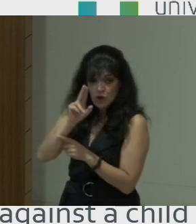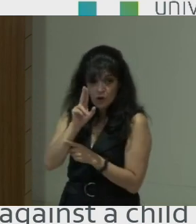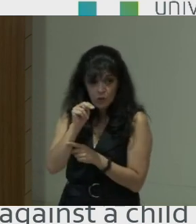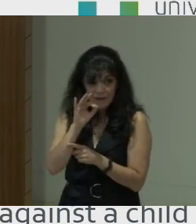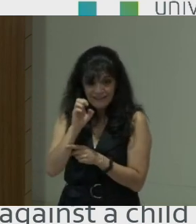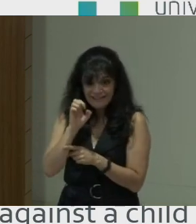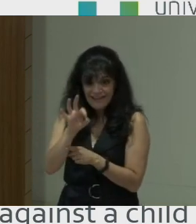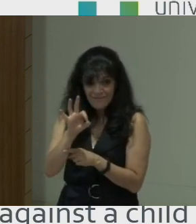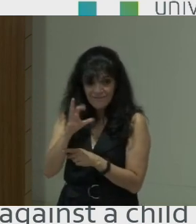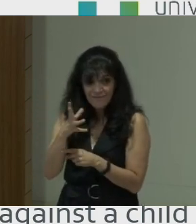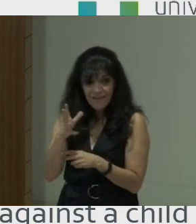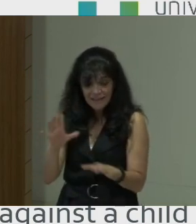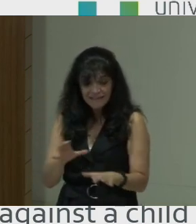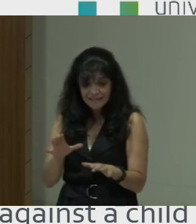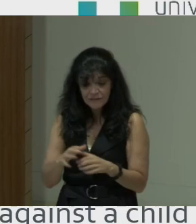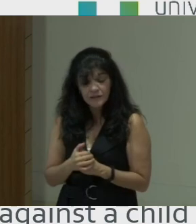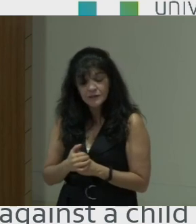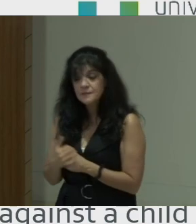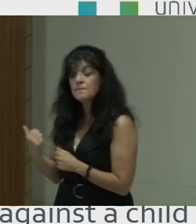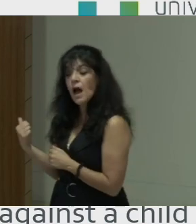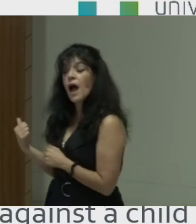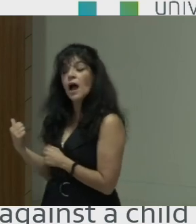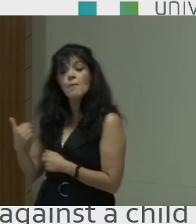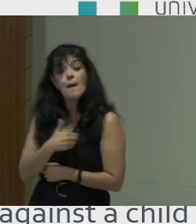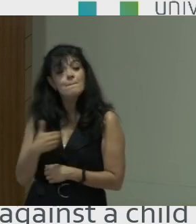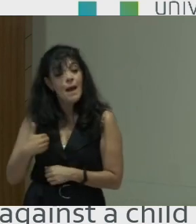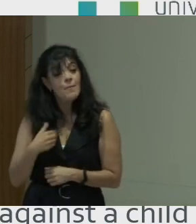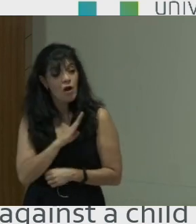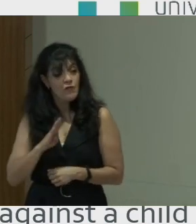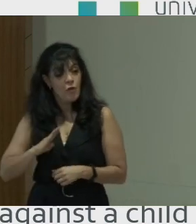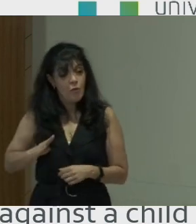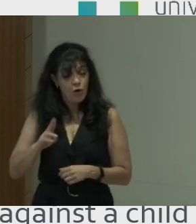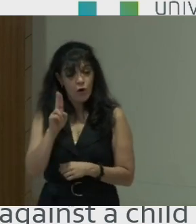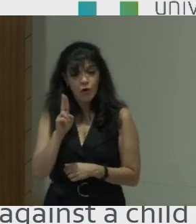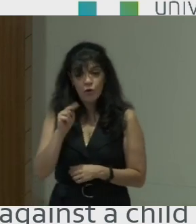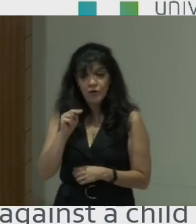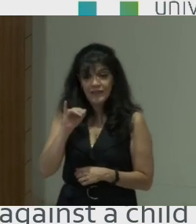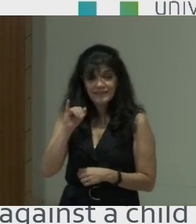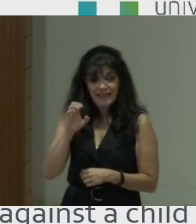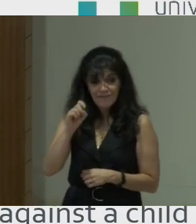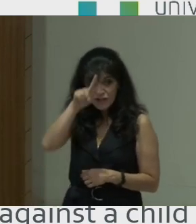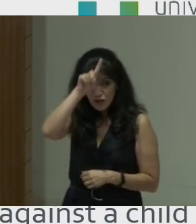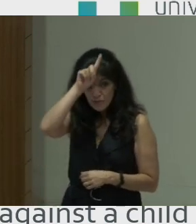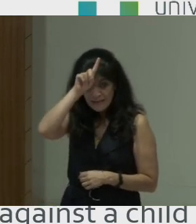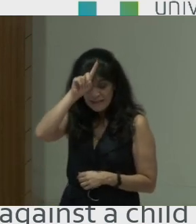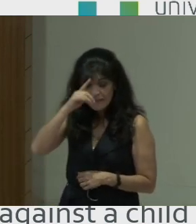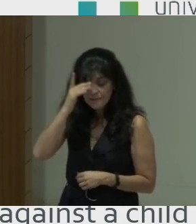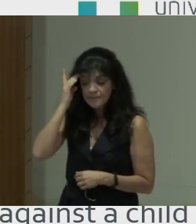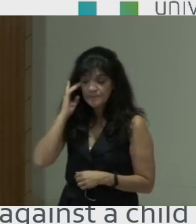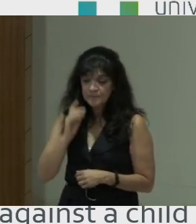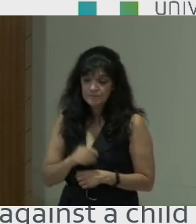And I'm a member of the board of UNICEF in Germany, and this new classification